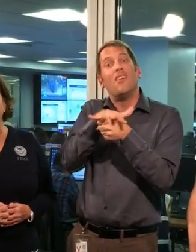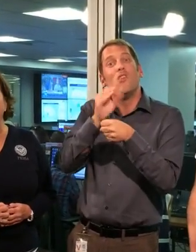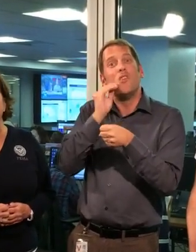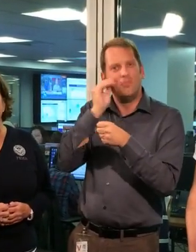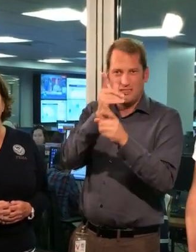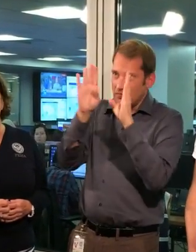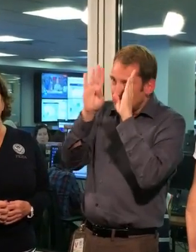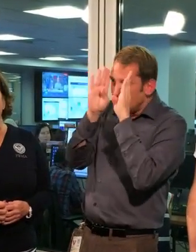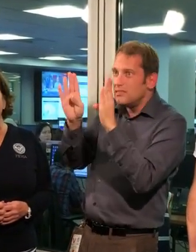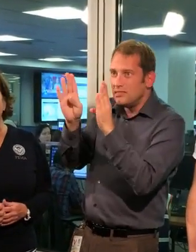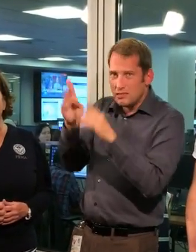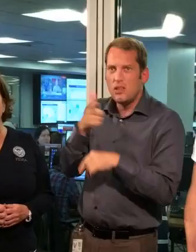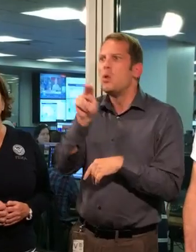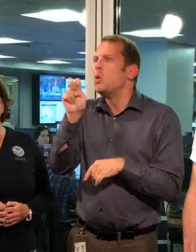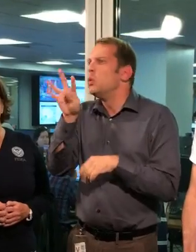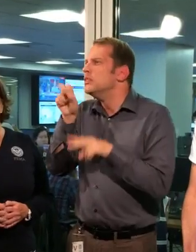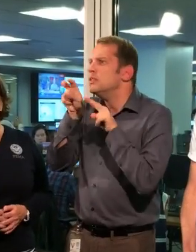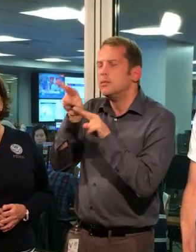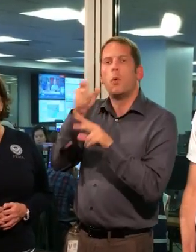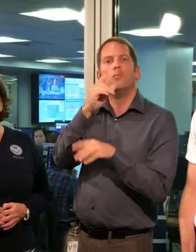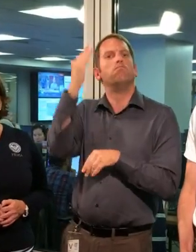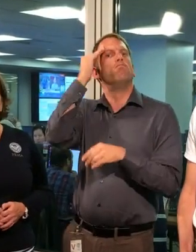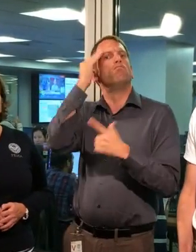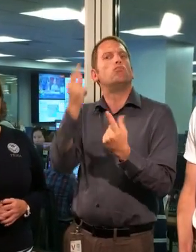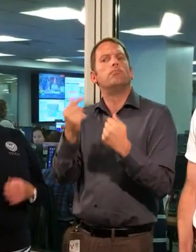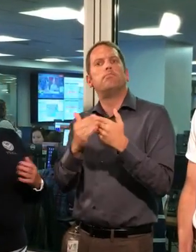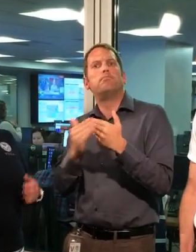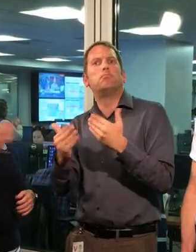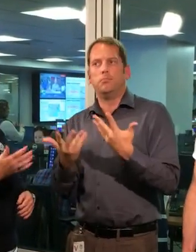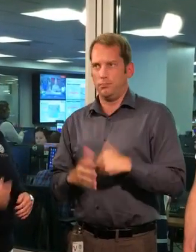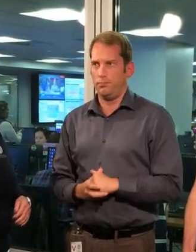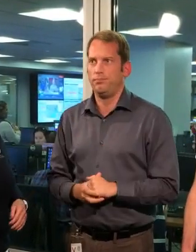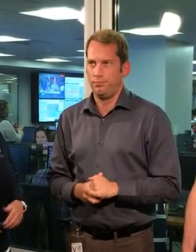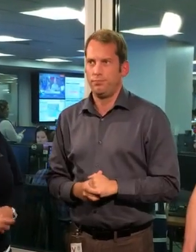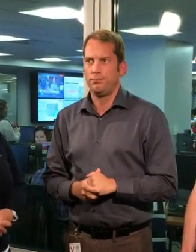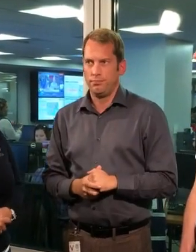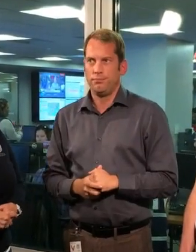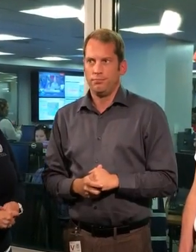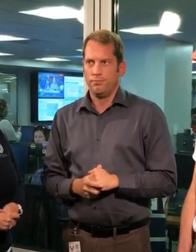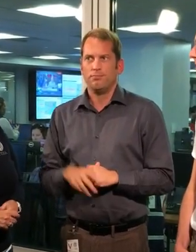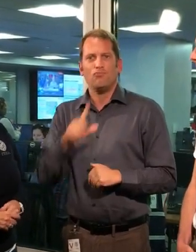on, pay attention to those authorities and we appreciate you taking the time to listen to Daniel and I. Daniel, thank you very much.